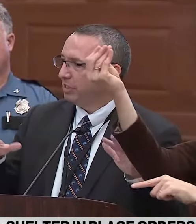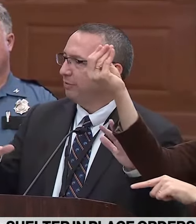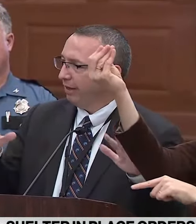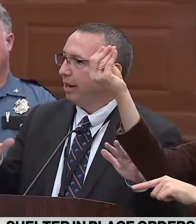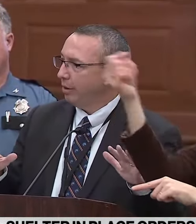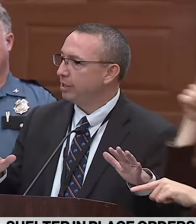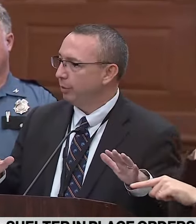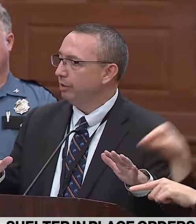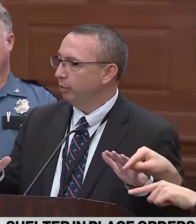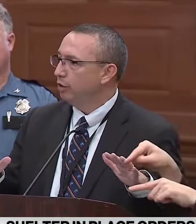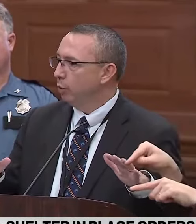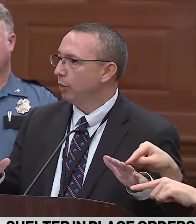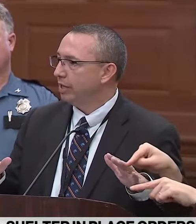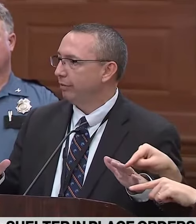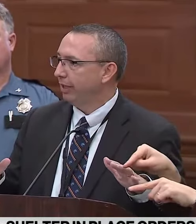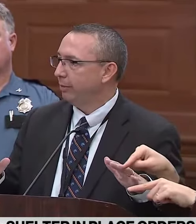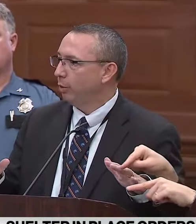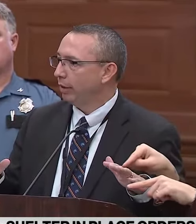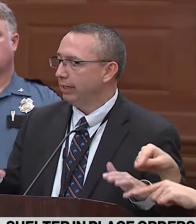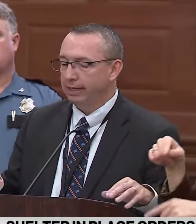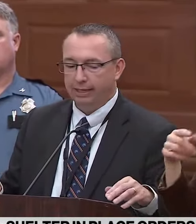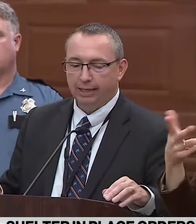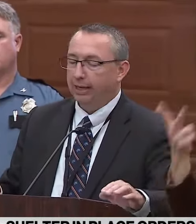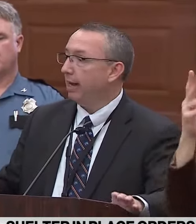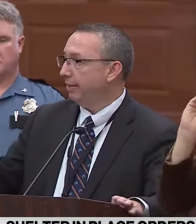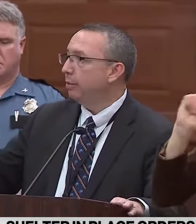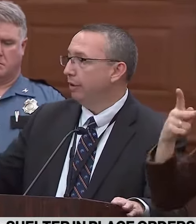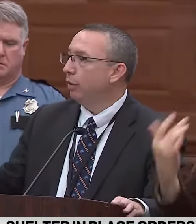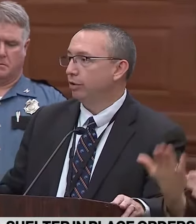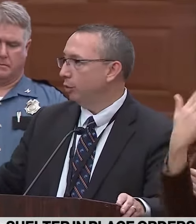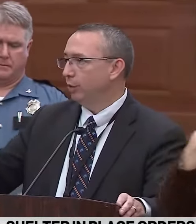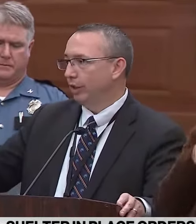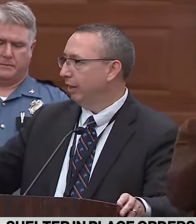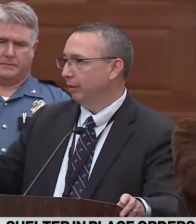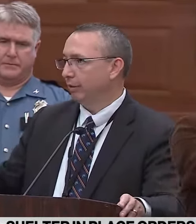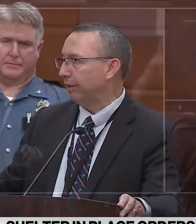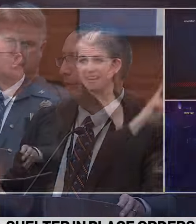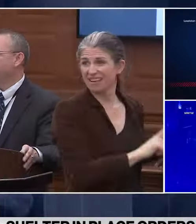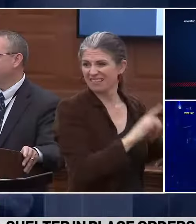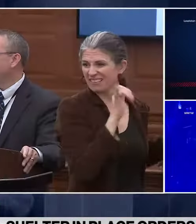AT THE SECOND LOCATION WHEN THE OFFICERS ARRIVED AS DISCUSSED THIS MORNING, WE SHOWED THOSE THREE MAPS